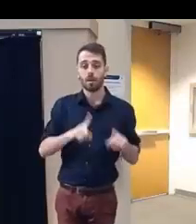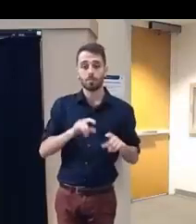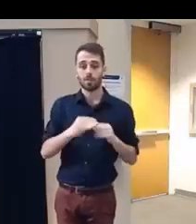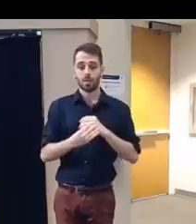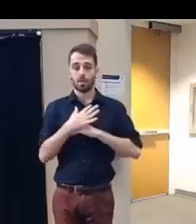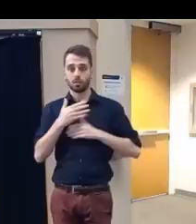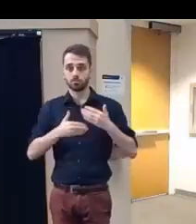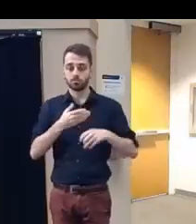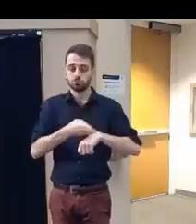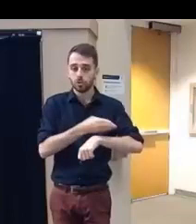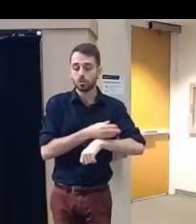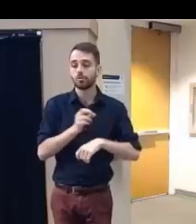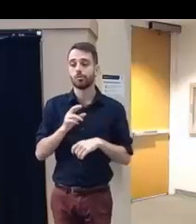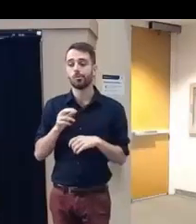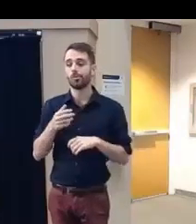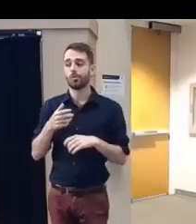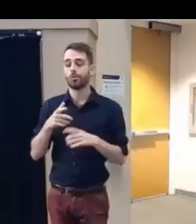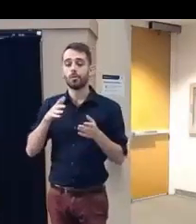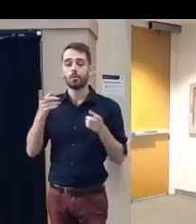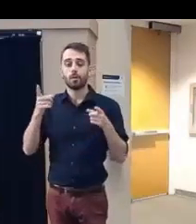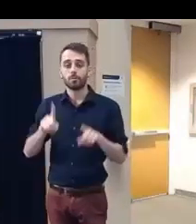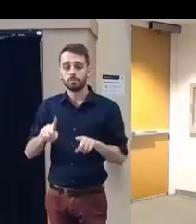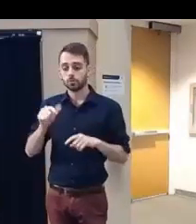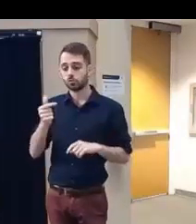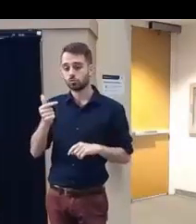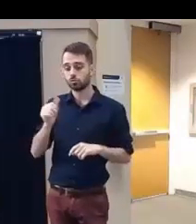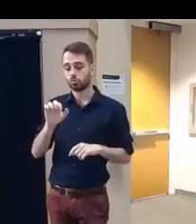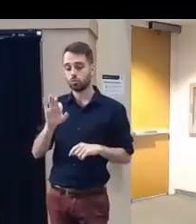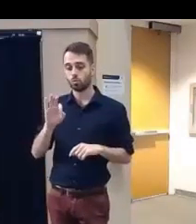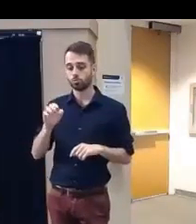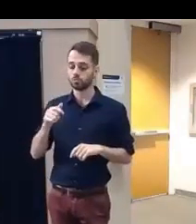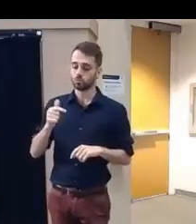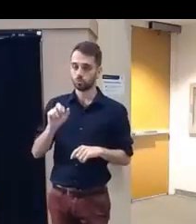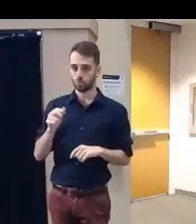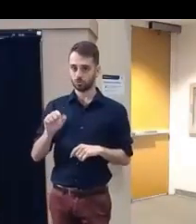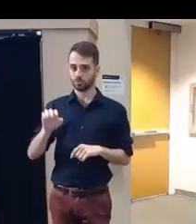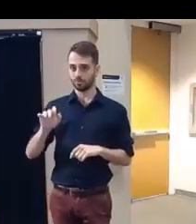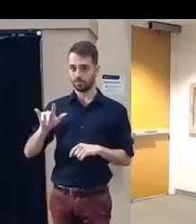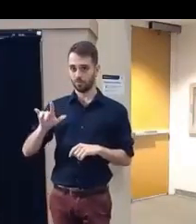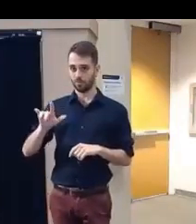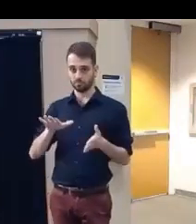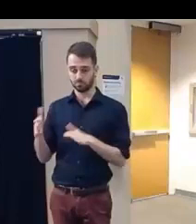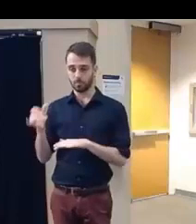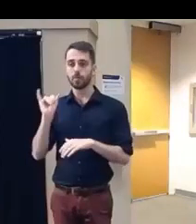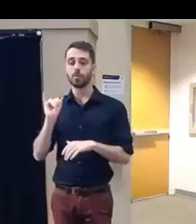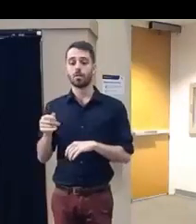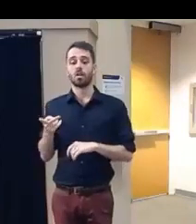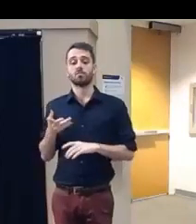prude and others to see these as springboards into a much more relevant um forward-thinking way of